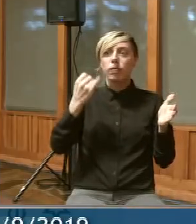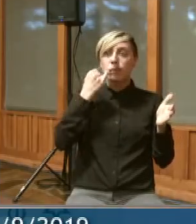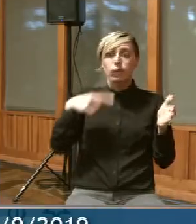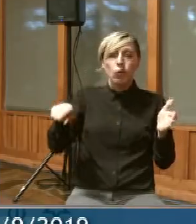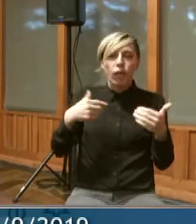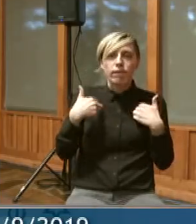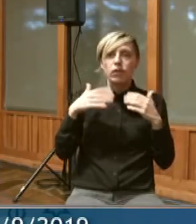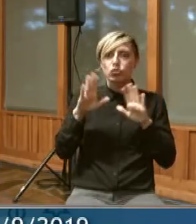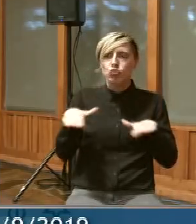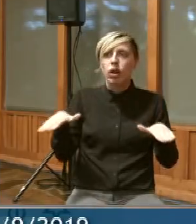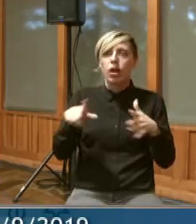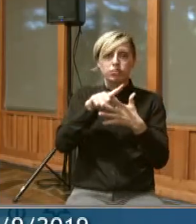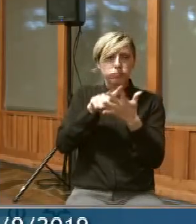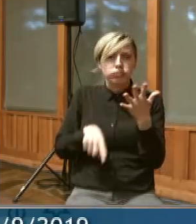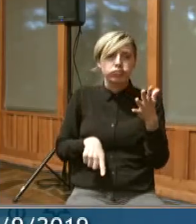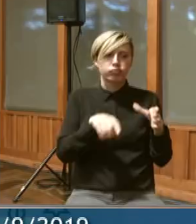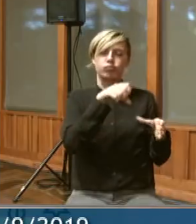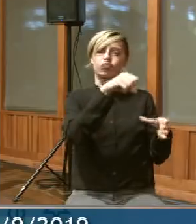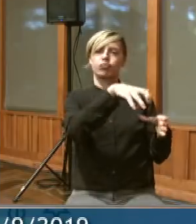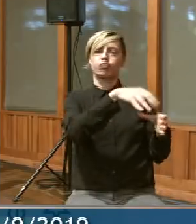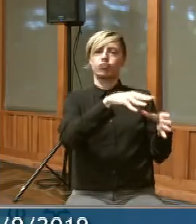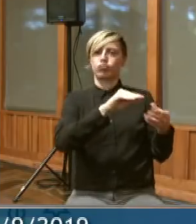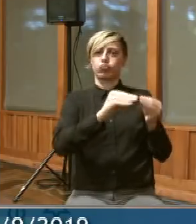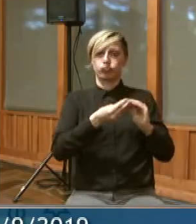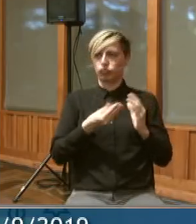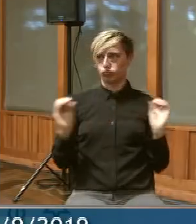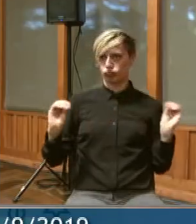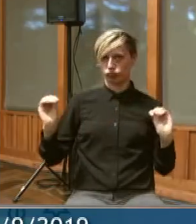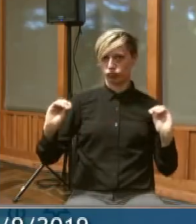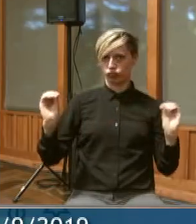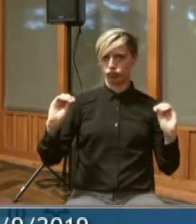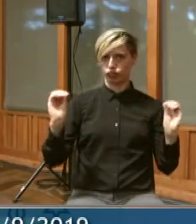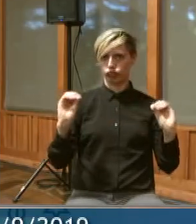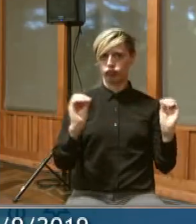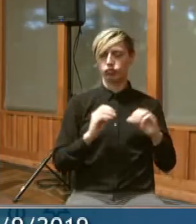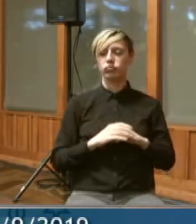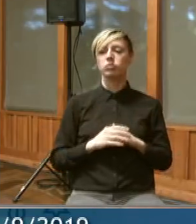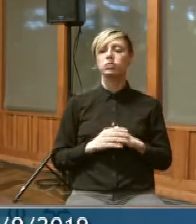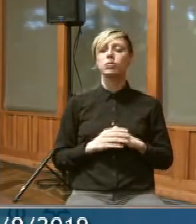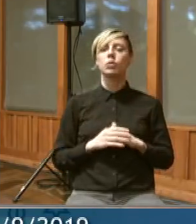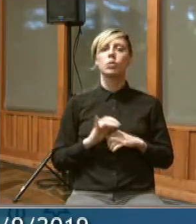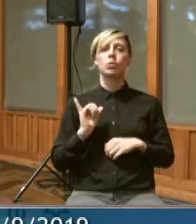YOU WERE SUPPOSED PUT YOUR TICKET IN THAT PIECE. [AUDIO NOT